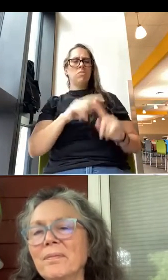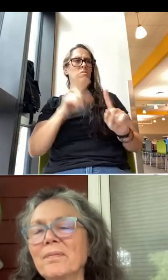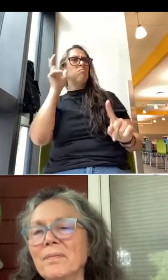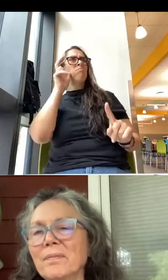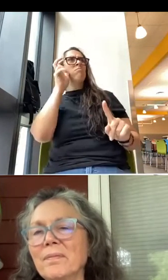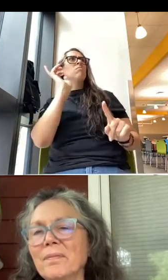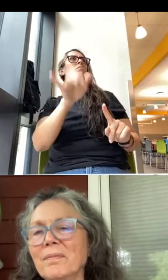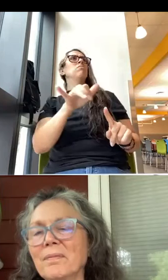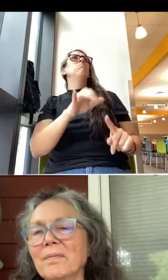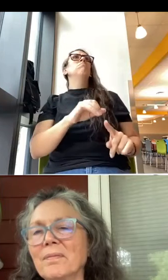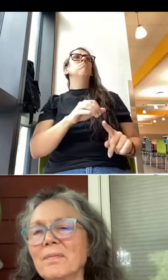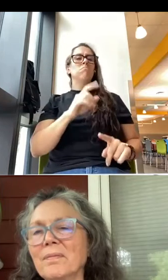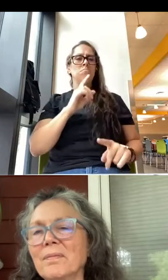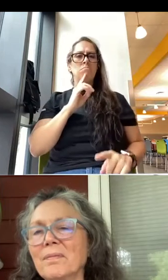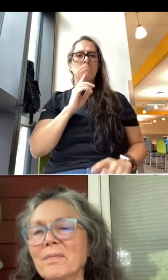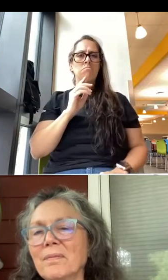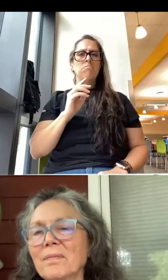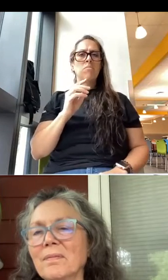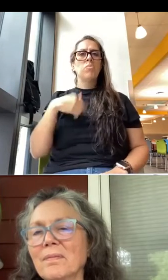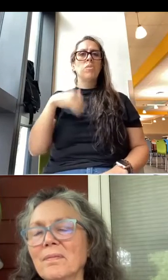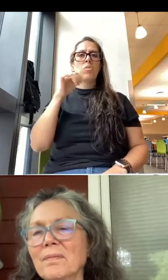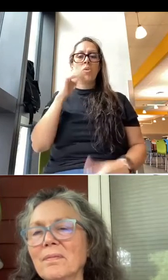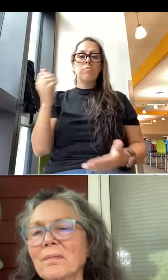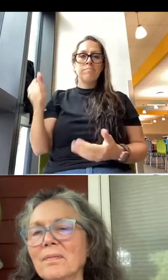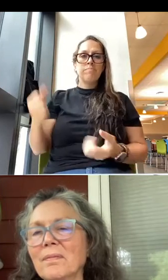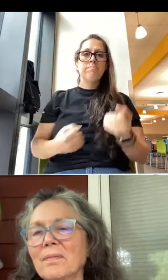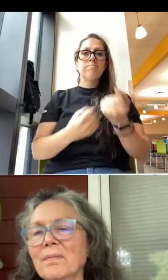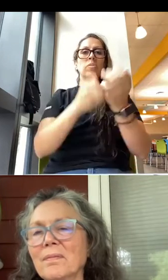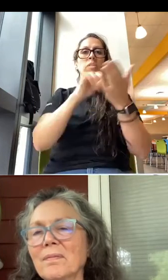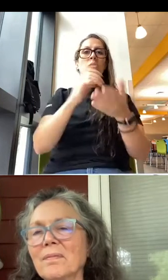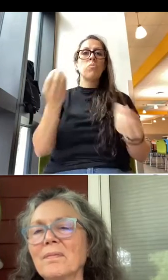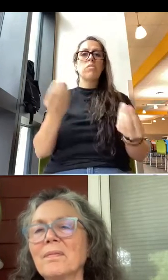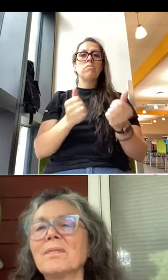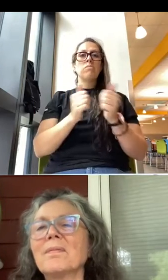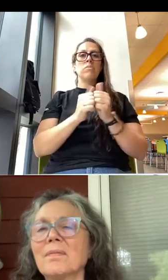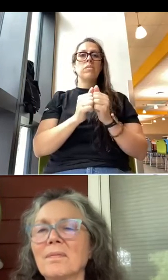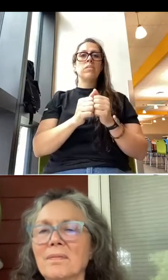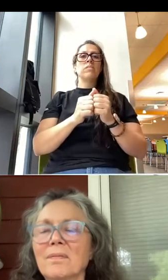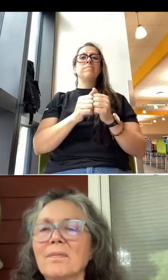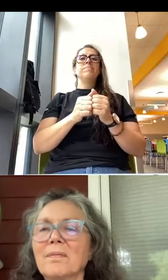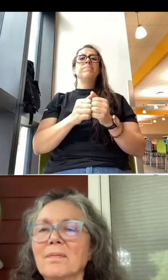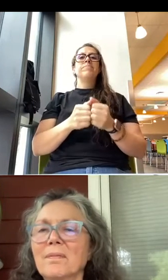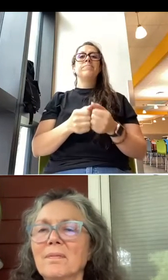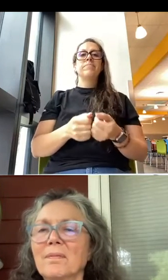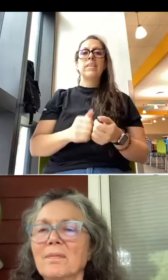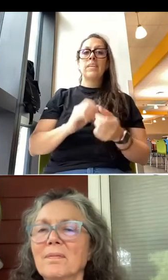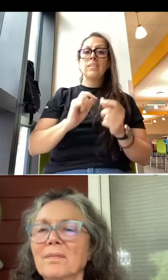And we would accompany that with improvised music, and um, you know,